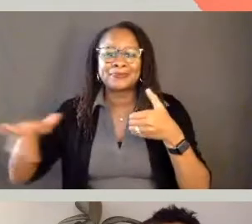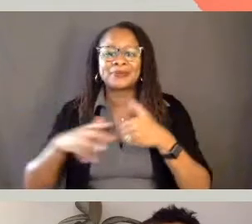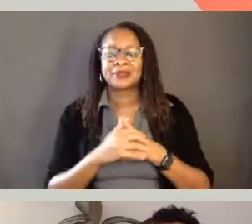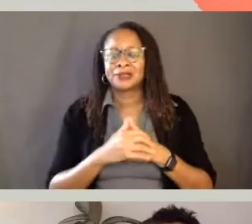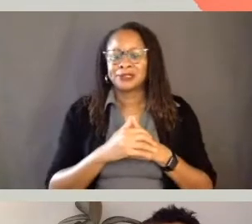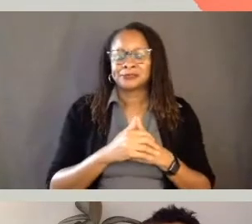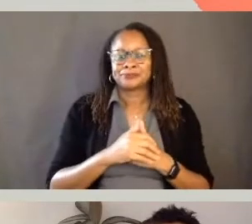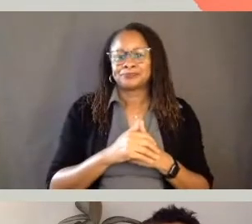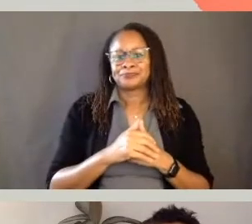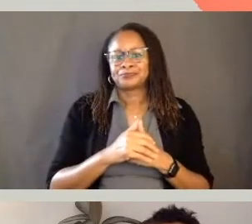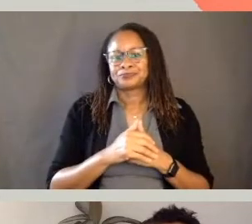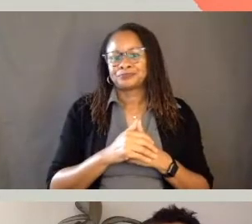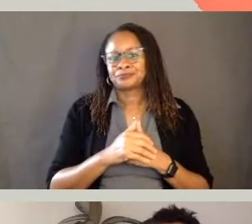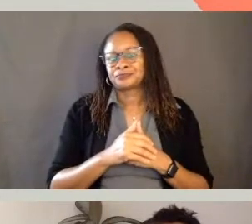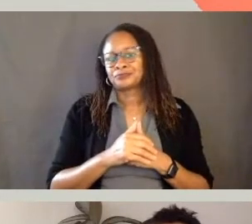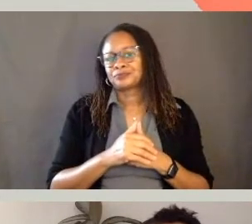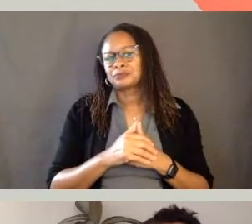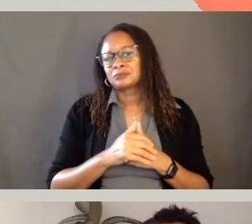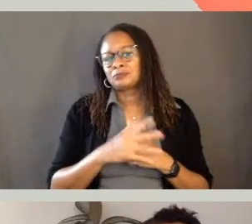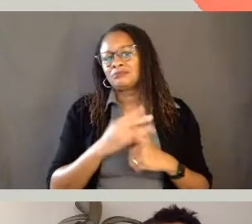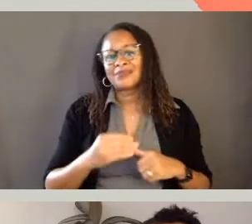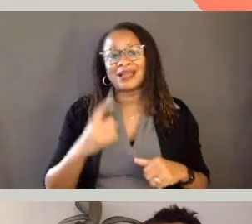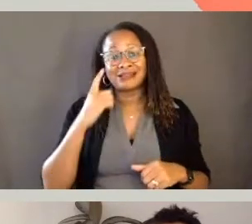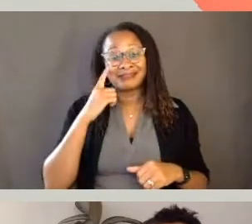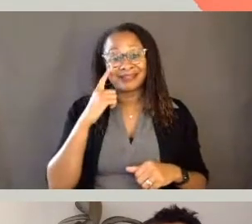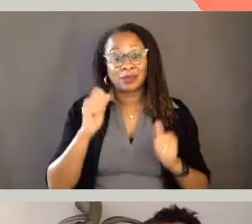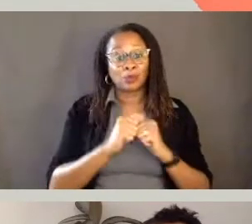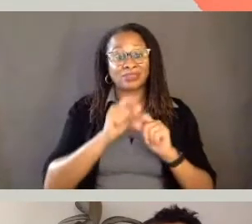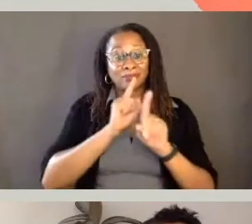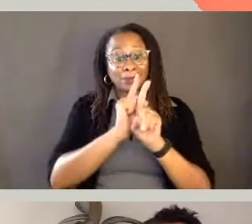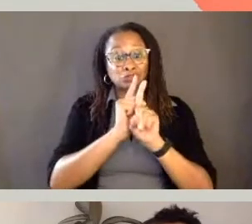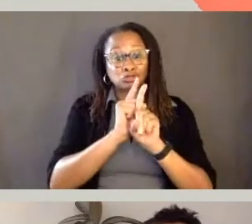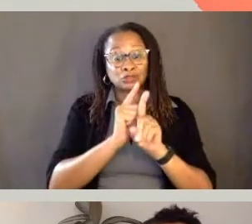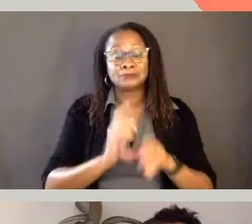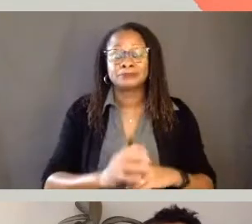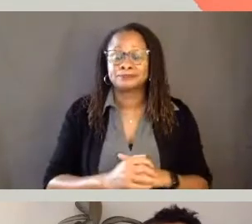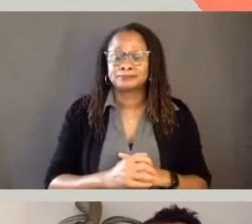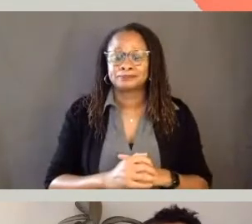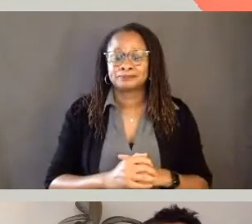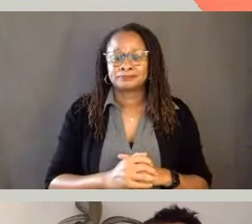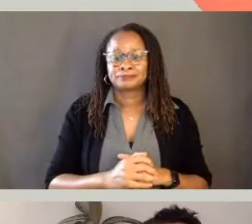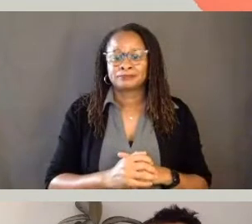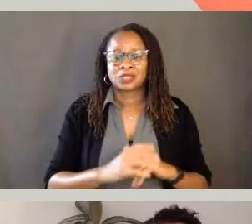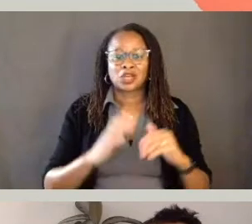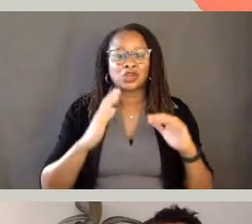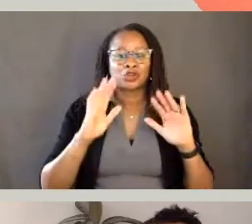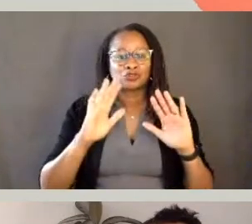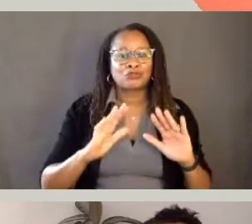And I think that with mentorship it'd be great if it becomes something more